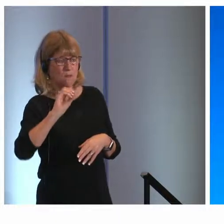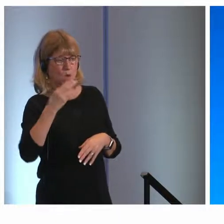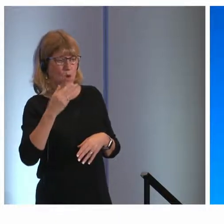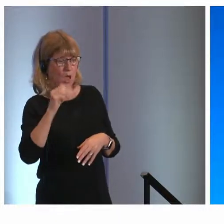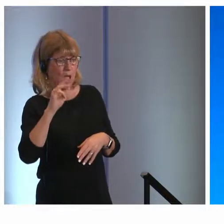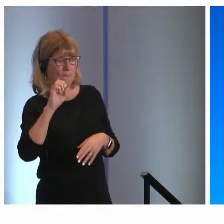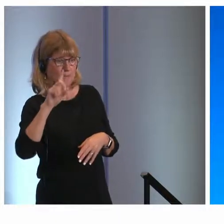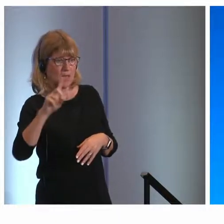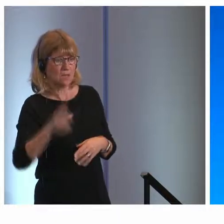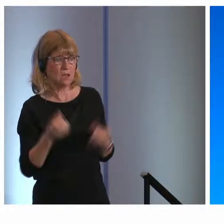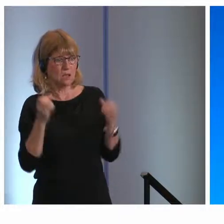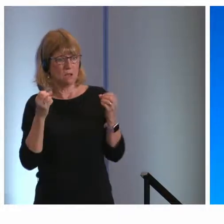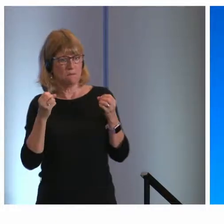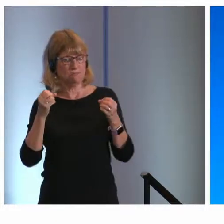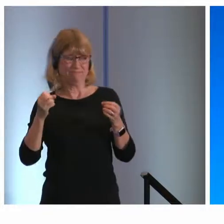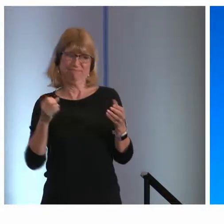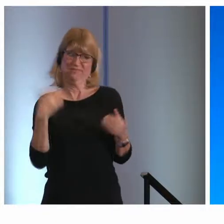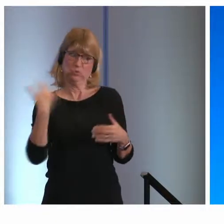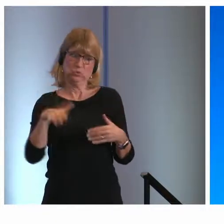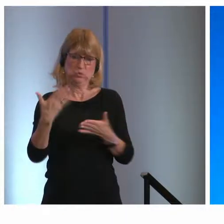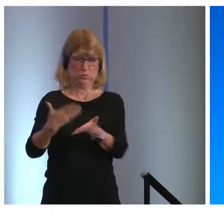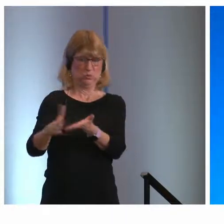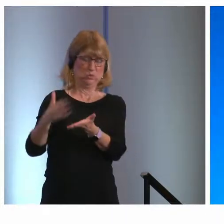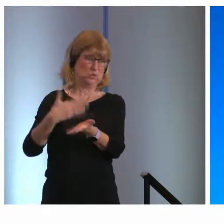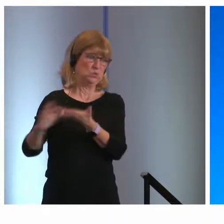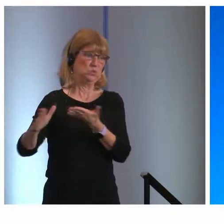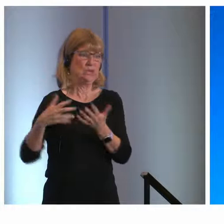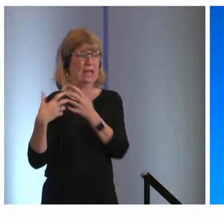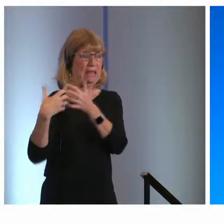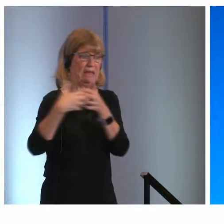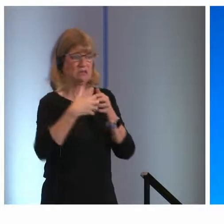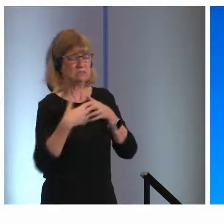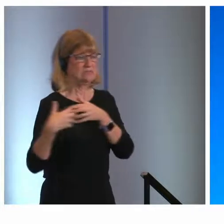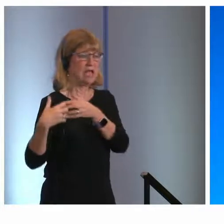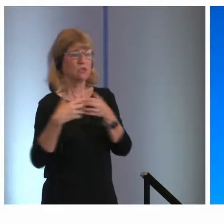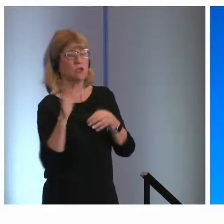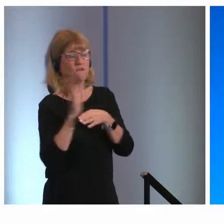who you will hear from who are speaking in the film are